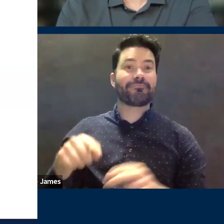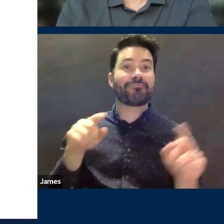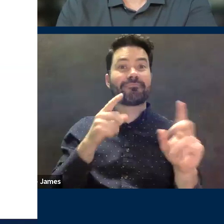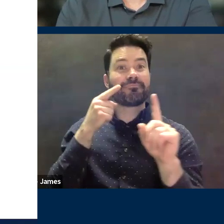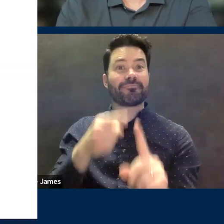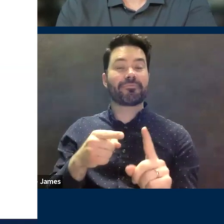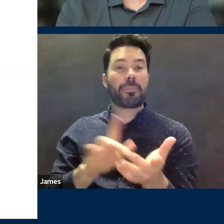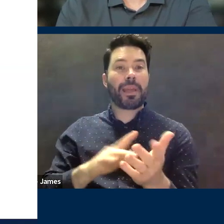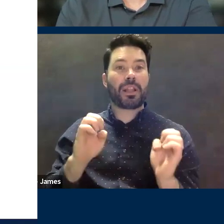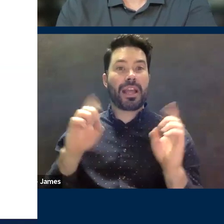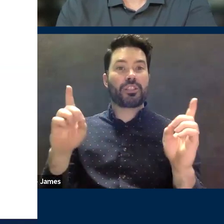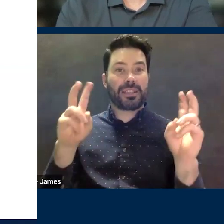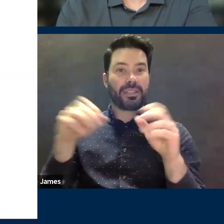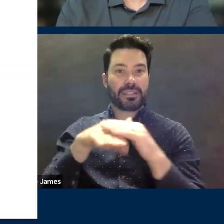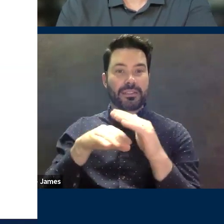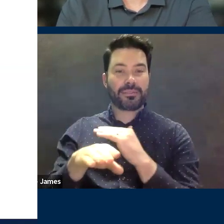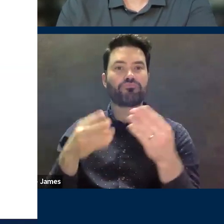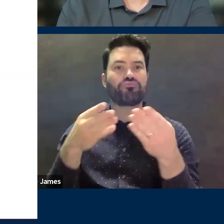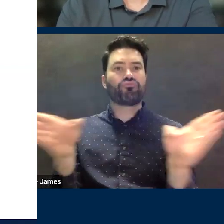overview for students and trainees with a disability.